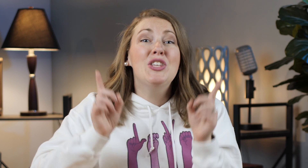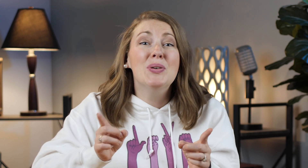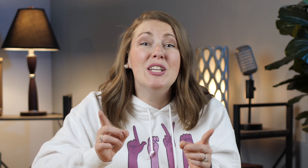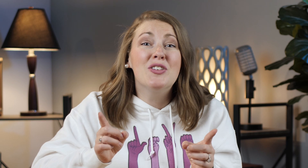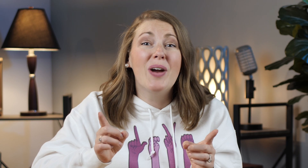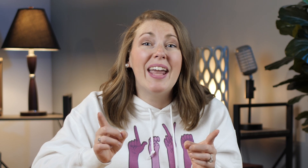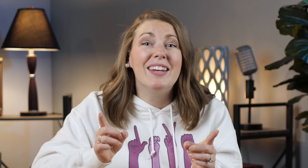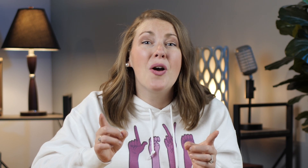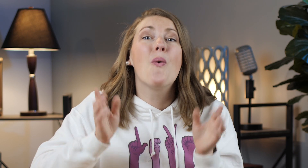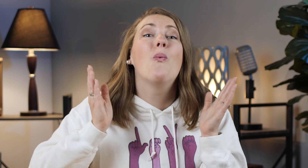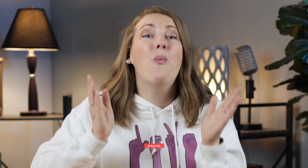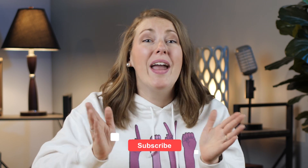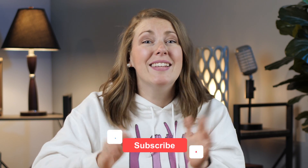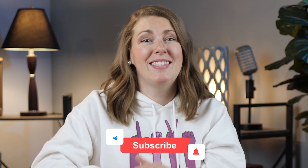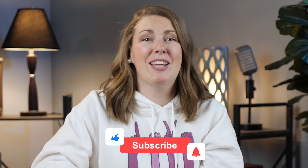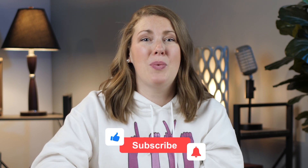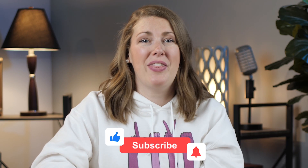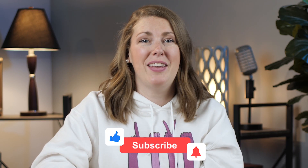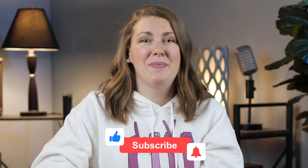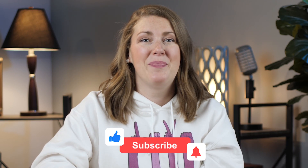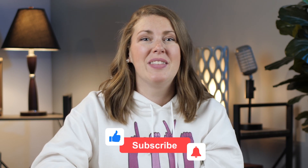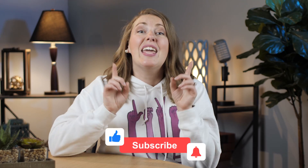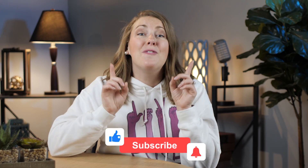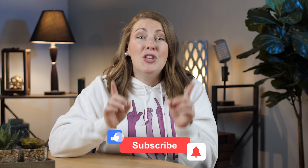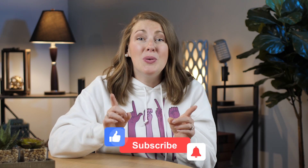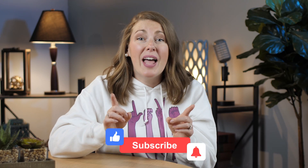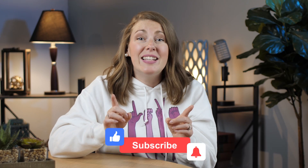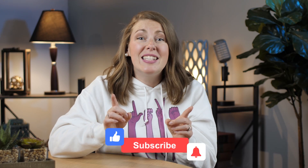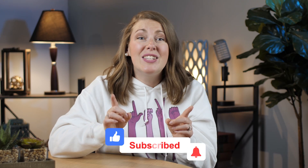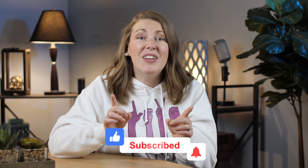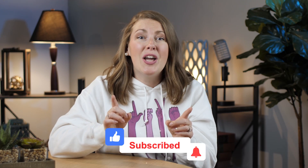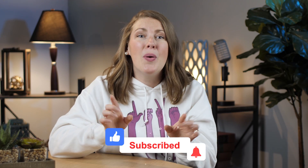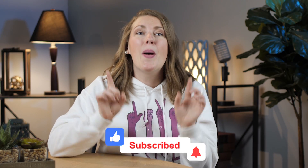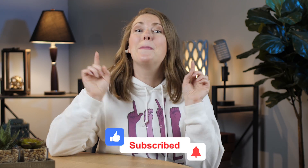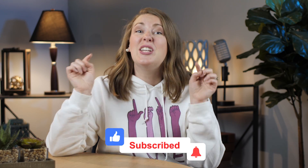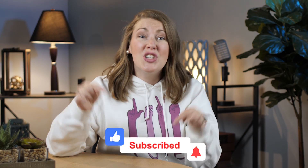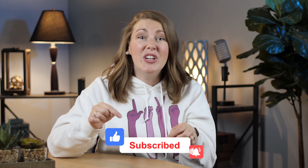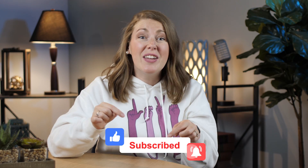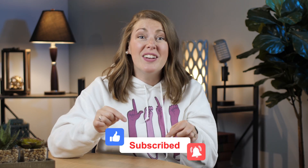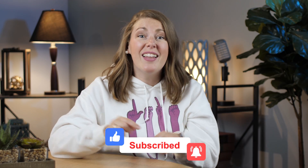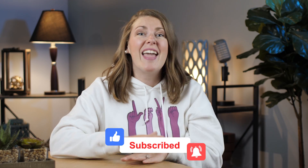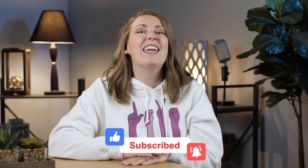You did great! Way to stick with it. If you liked this video, be sure to give it a like